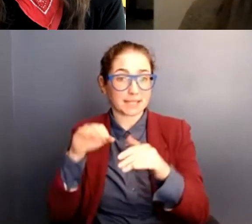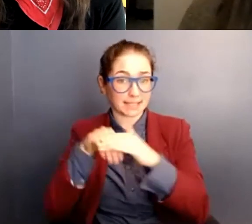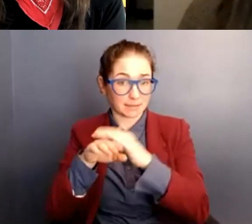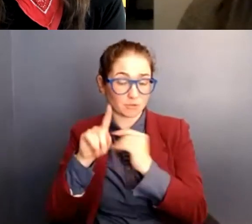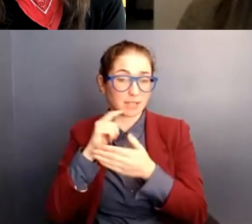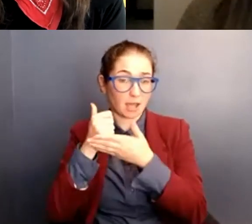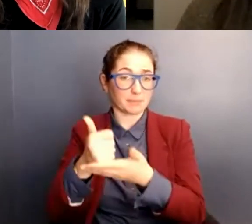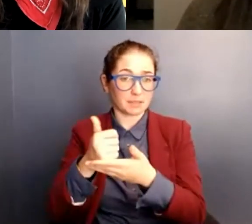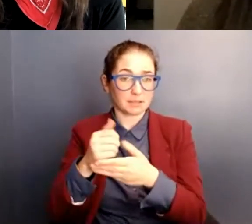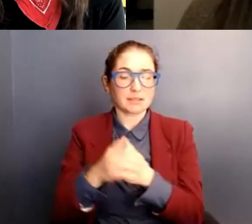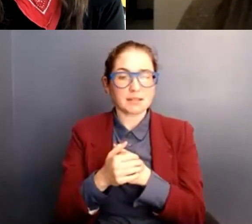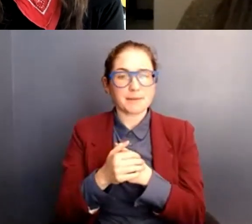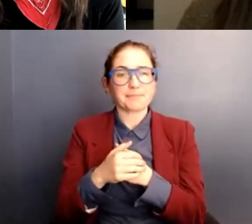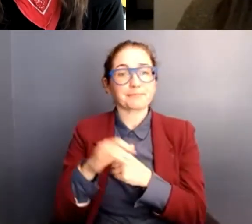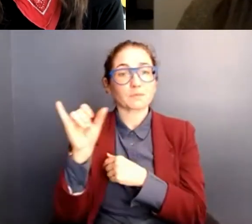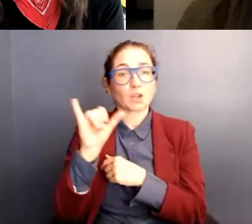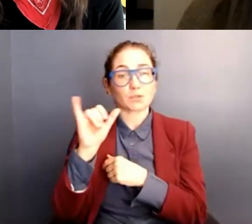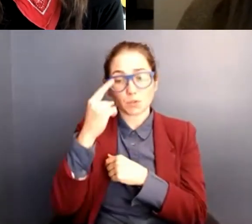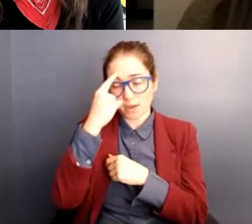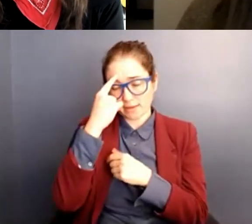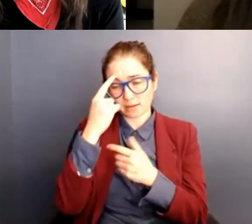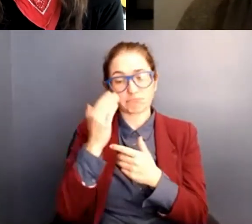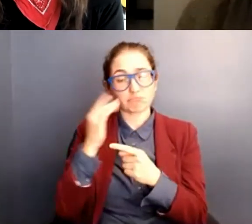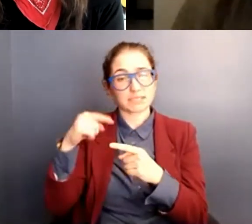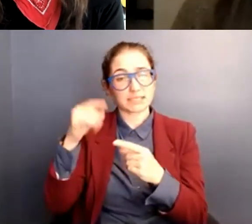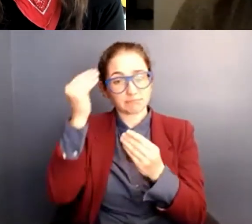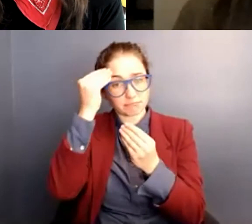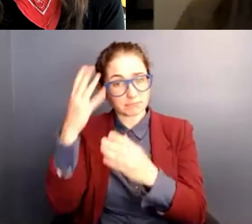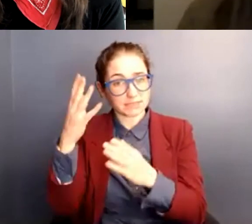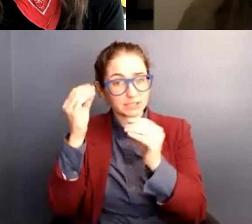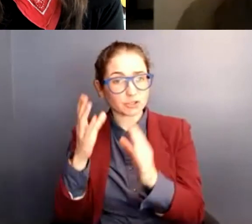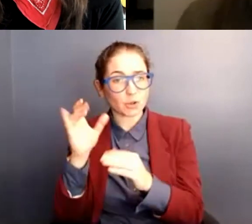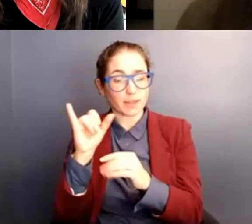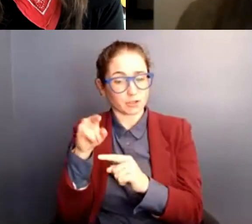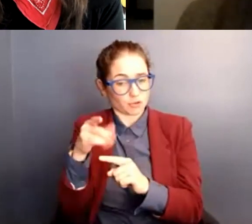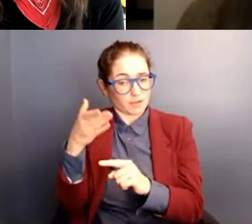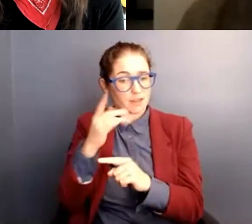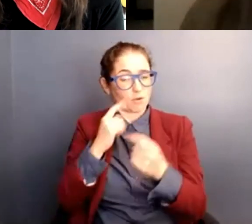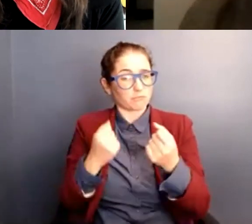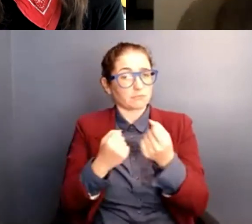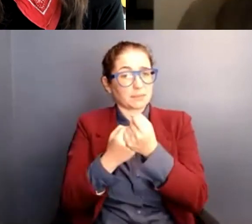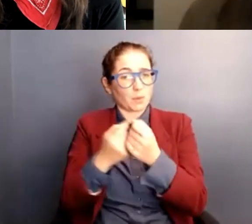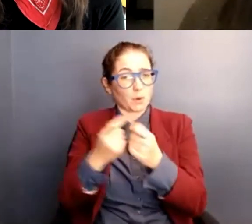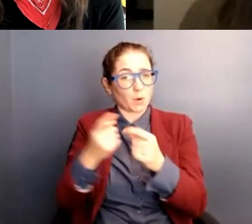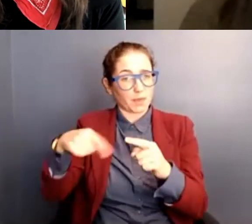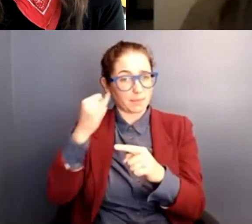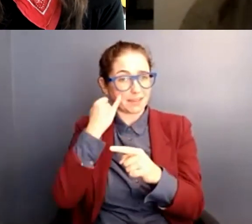I think it also -- letting teachers know sort of that you're there to help support them if there are issues that come up.